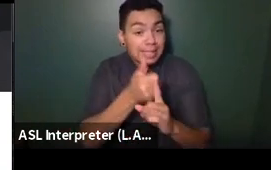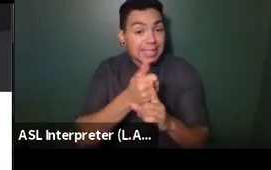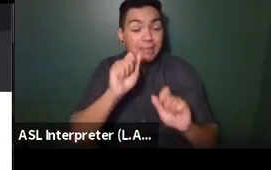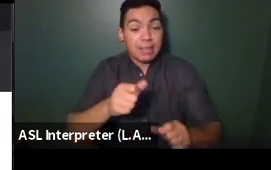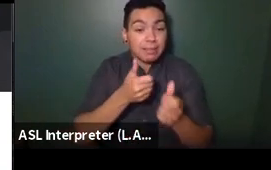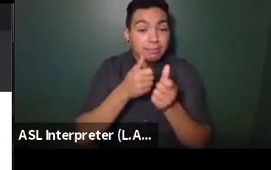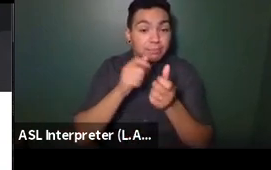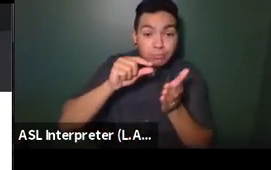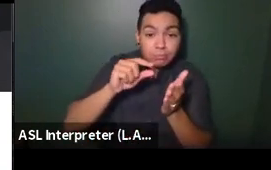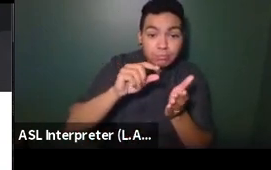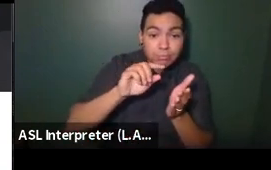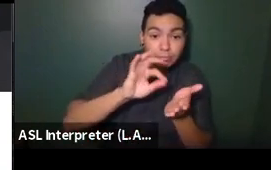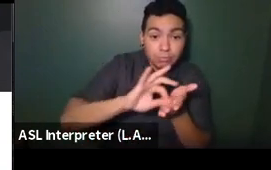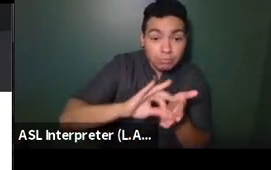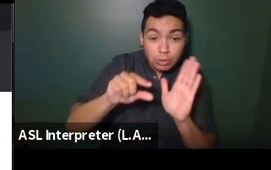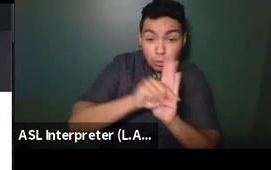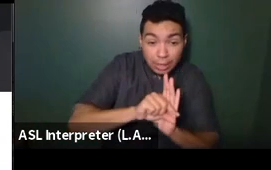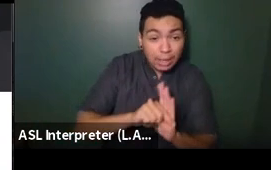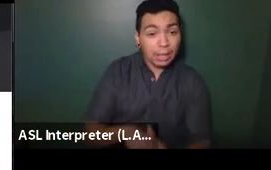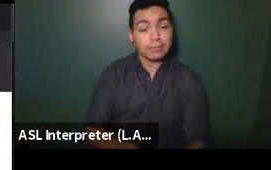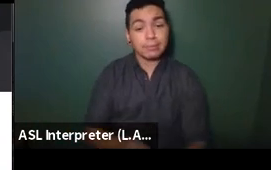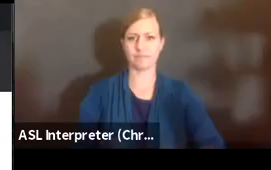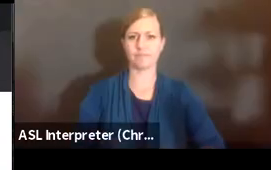Katherine Livick - ESD 112: So I'm going to select a multiple choice question to demonstrate.